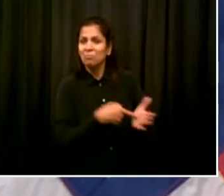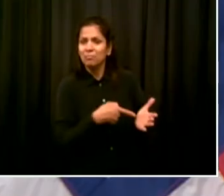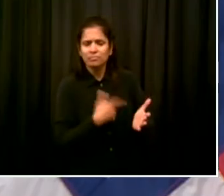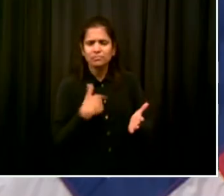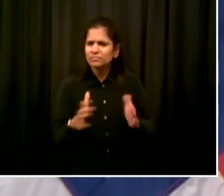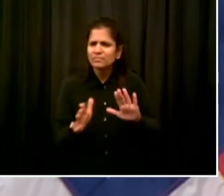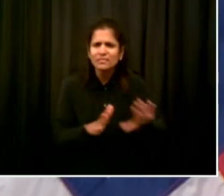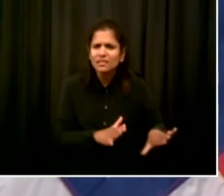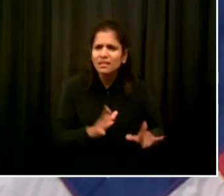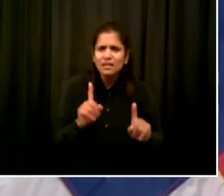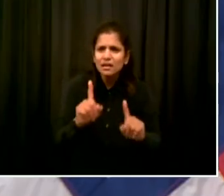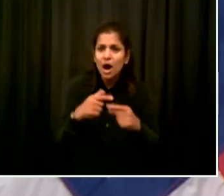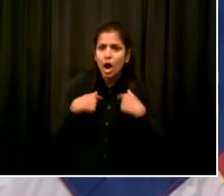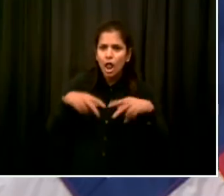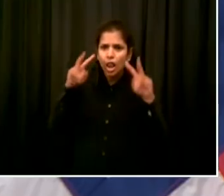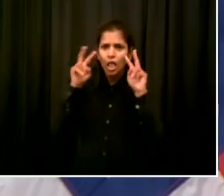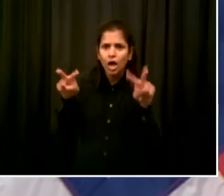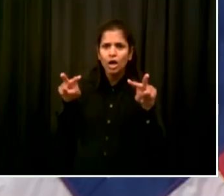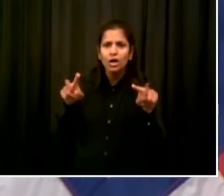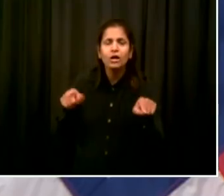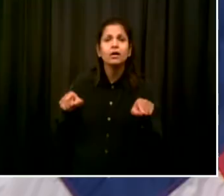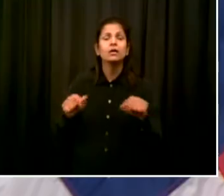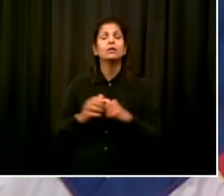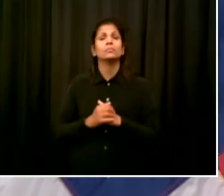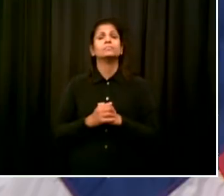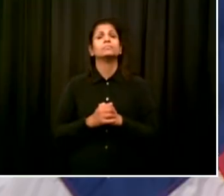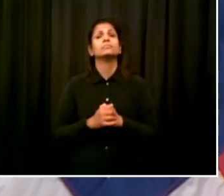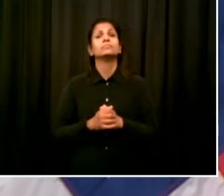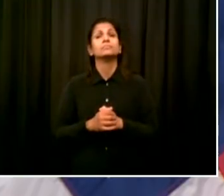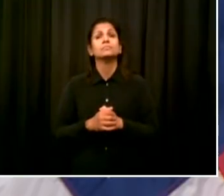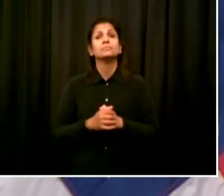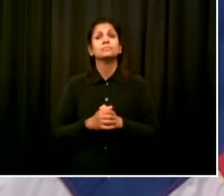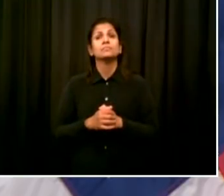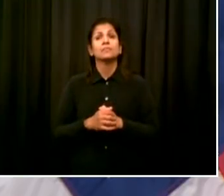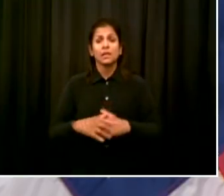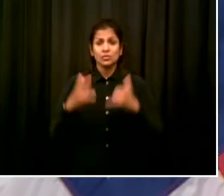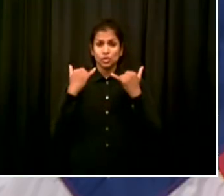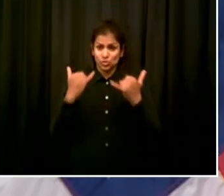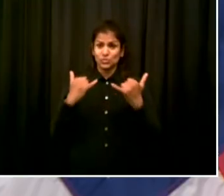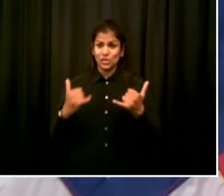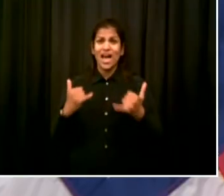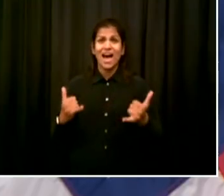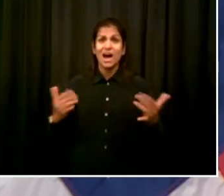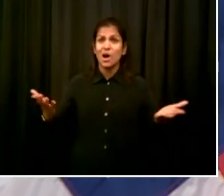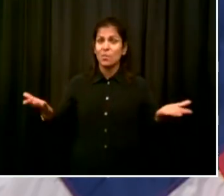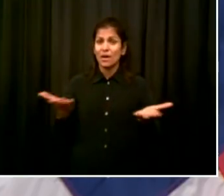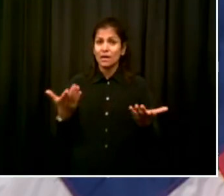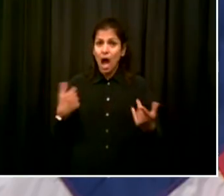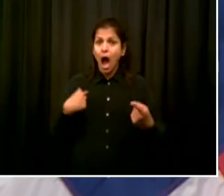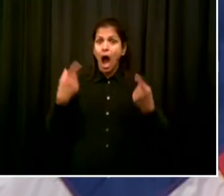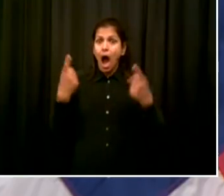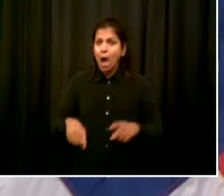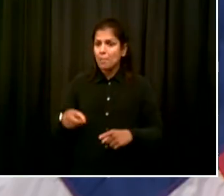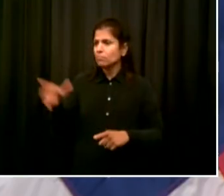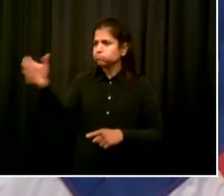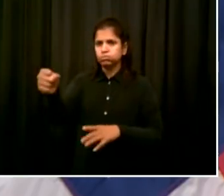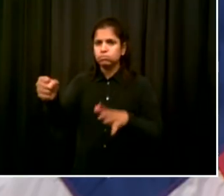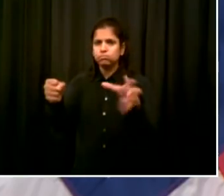THE ACFT F OWHAT THE PRISON AND JAIL POPLAUTIONS WERE, WHAT THEY AREN AOW ND THEN COMBINE THAT WITH NO ONE S IINGOG